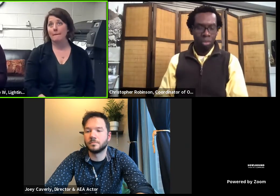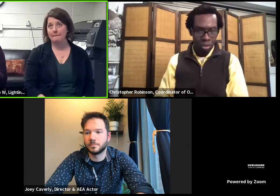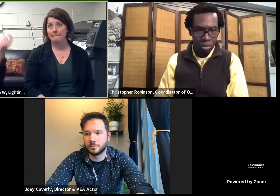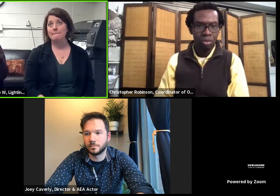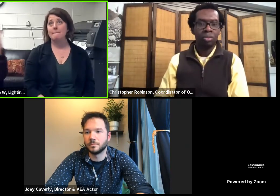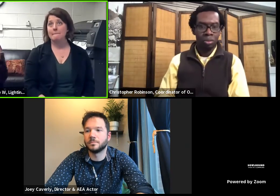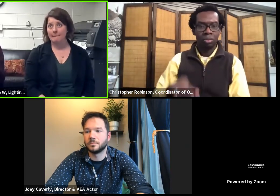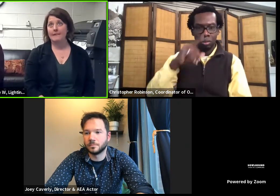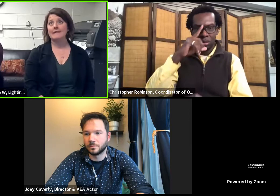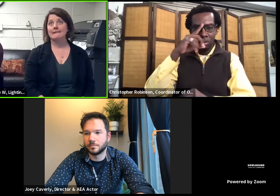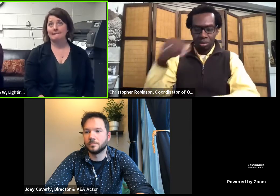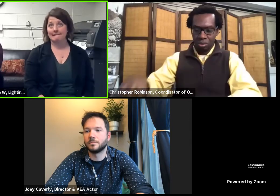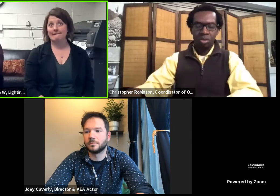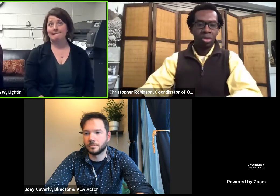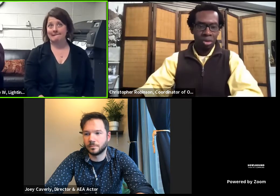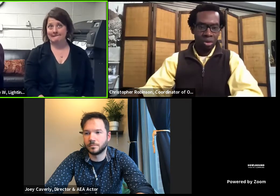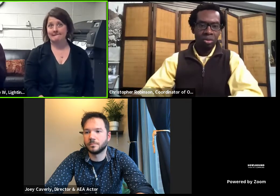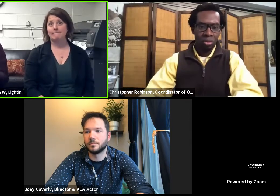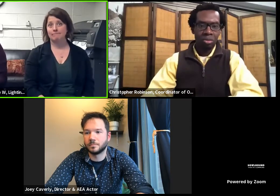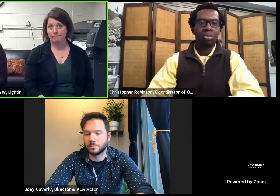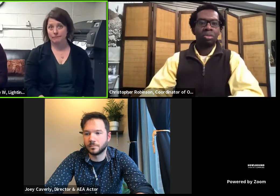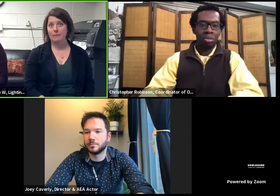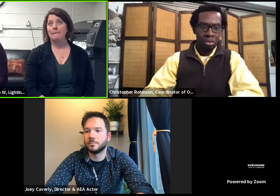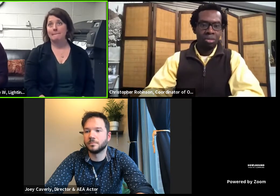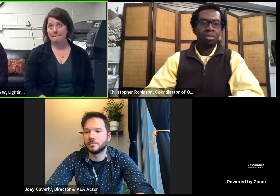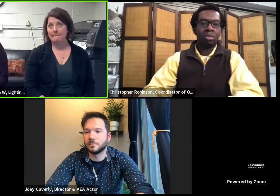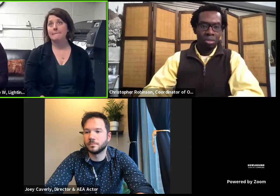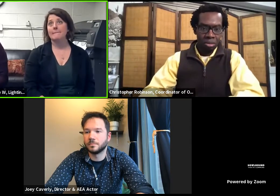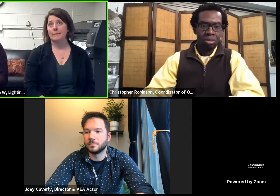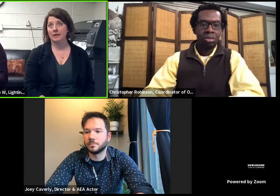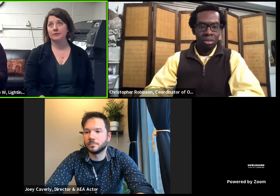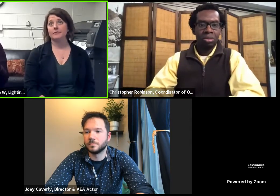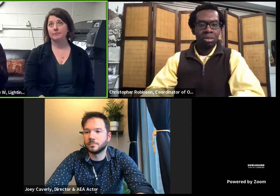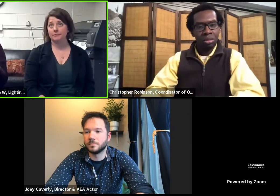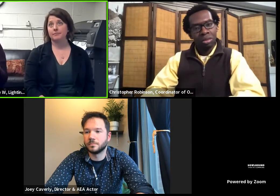do it in a Google Doc where everybody can share